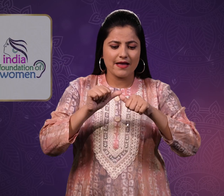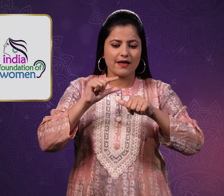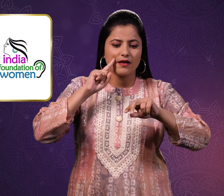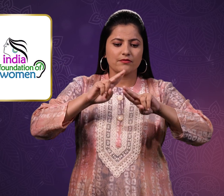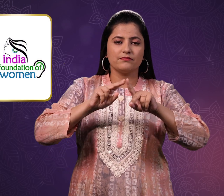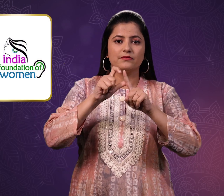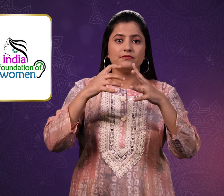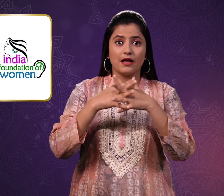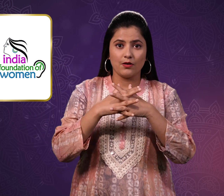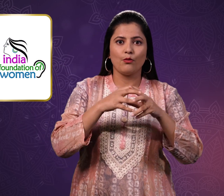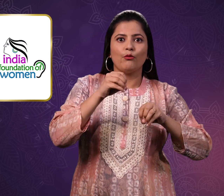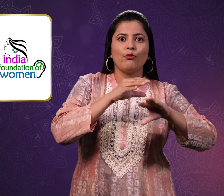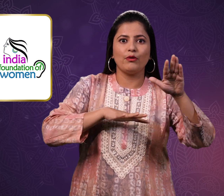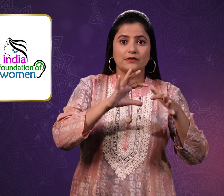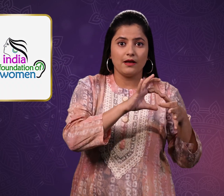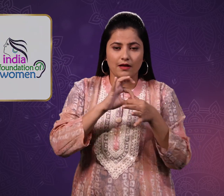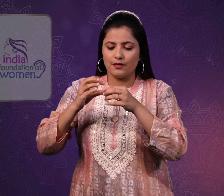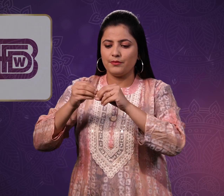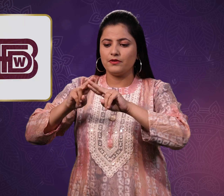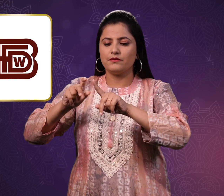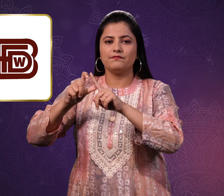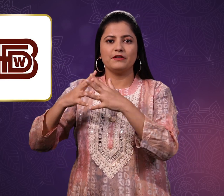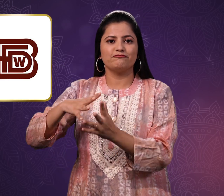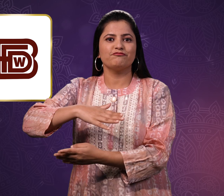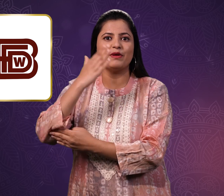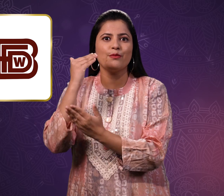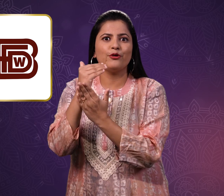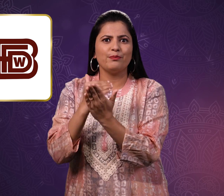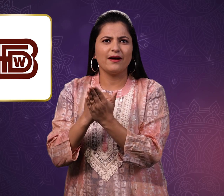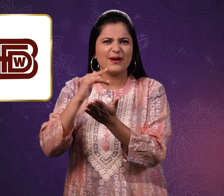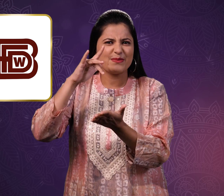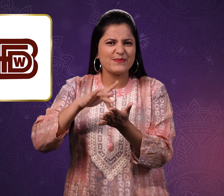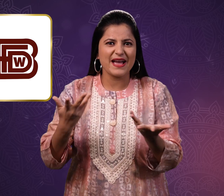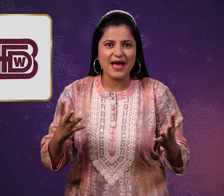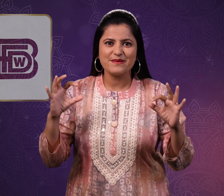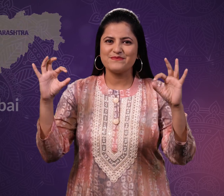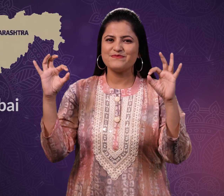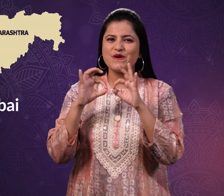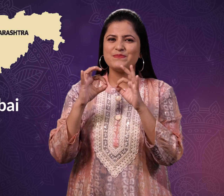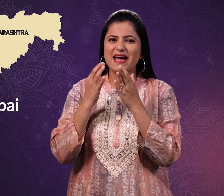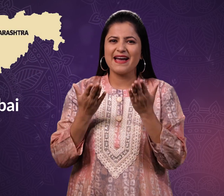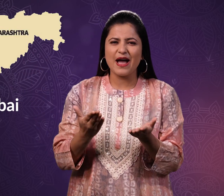AIFDW is organizing the event and it is hosted by BFDW in Mumbai.